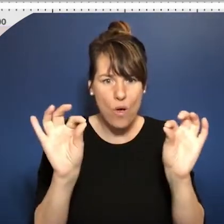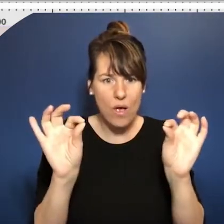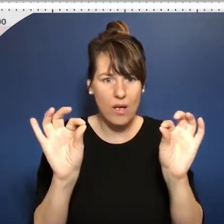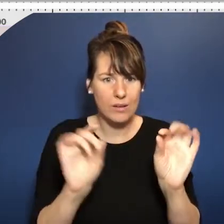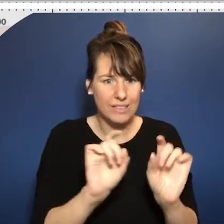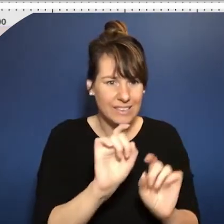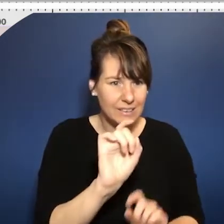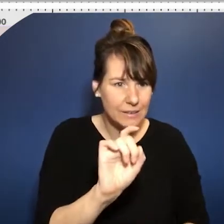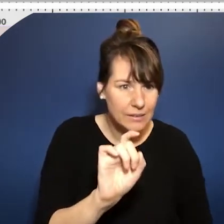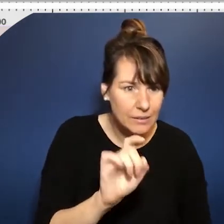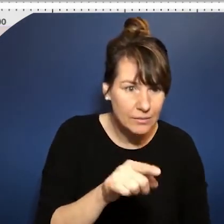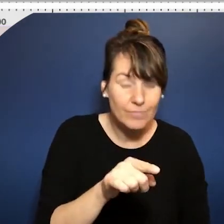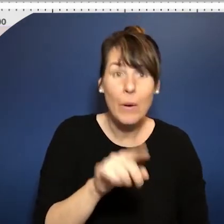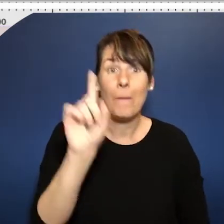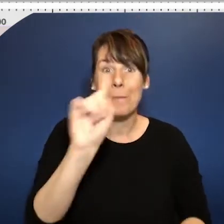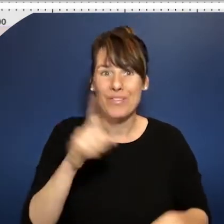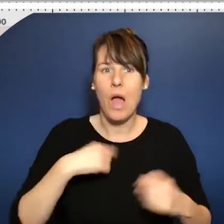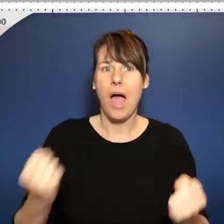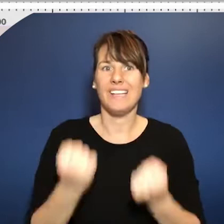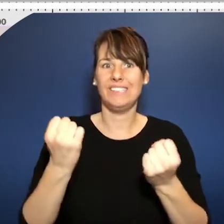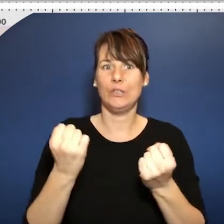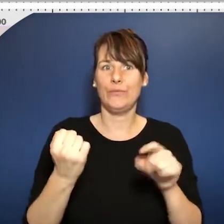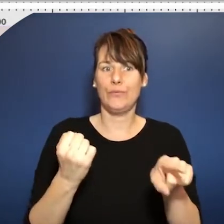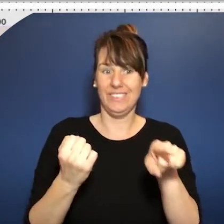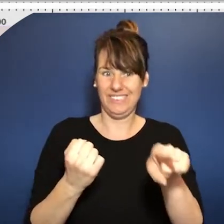and the right hand tiers. When I click on